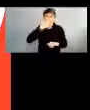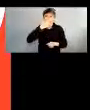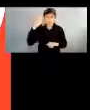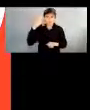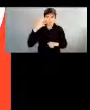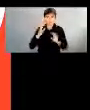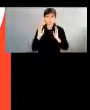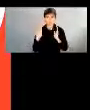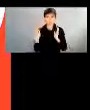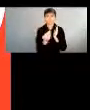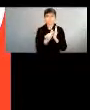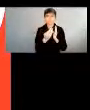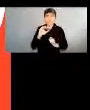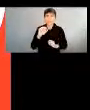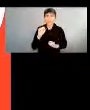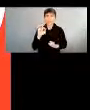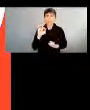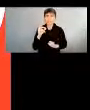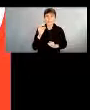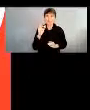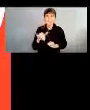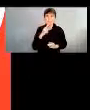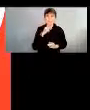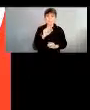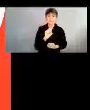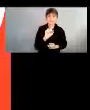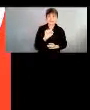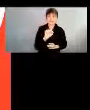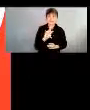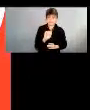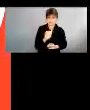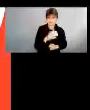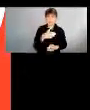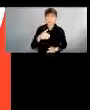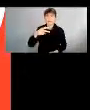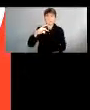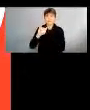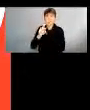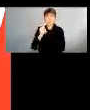which include the Siksika, Piikani, and Kainai First Nations, as well as the Tsuut’ina